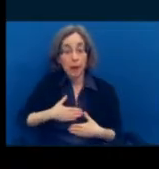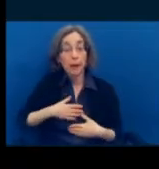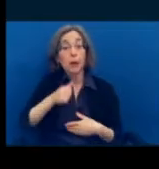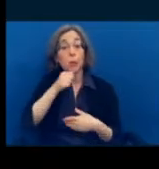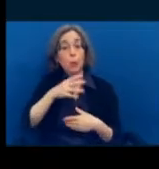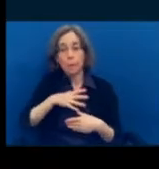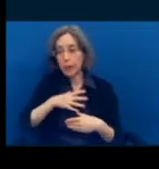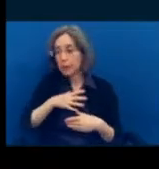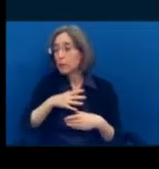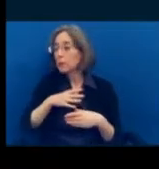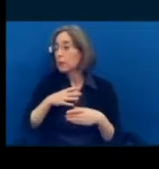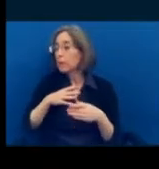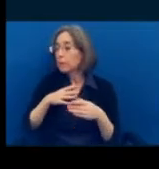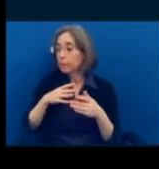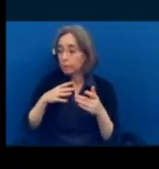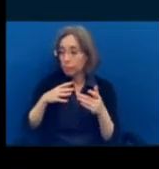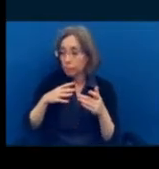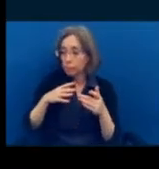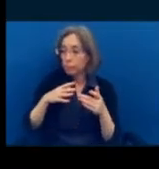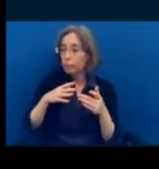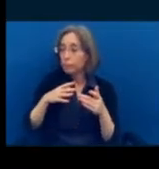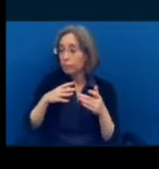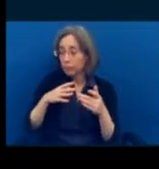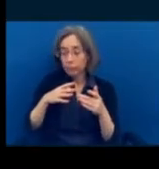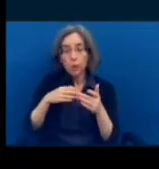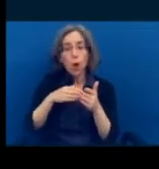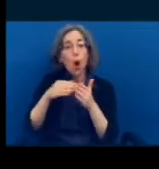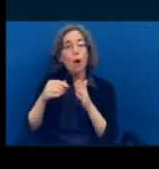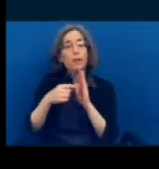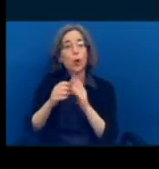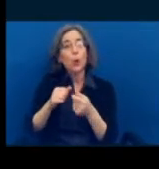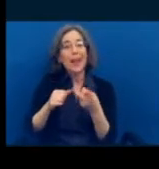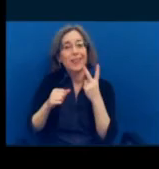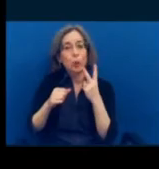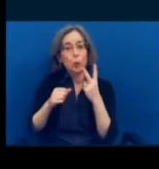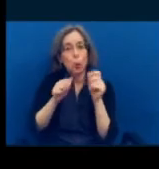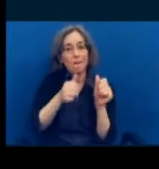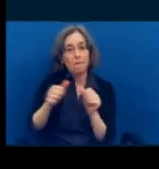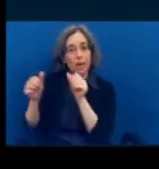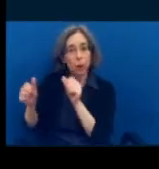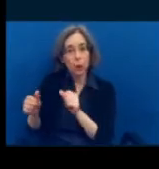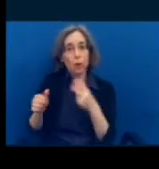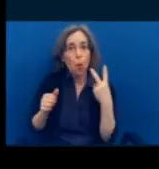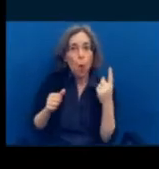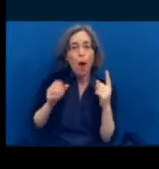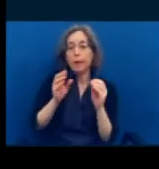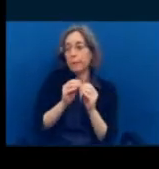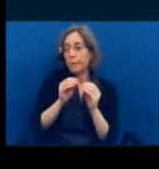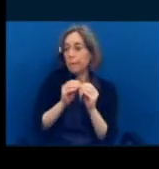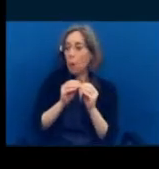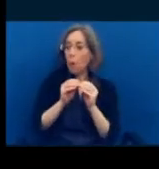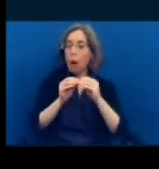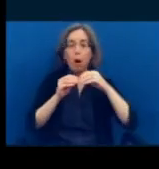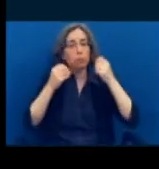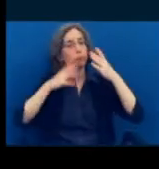FIGURES, A LIFE LIKE AND HIGHLY GEBDERRED WOMEN, WITH FACIAL EXPRESSION, HAIR STYLES, MATERNAL AND DRAMATIC, AND